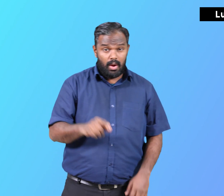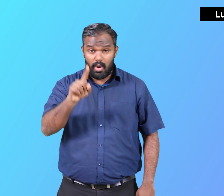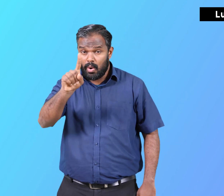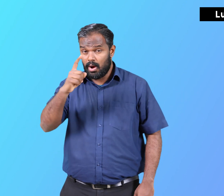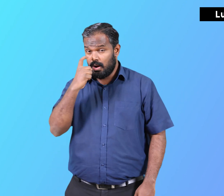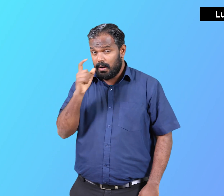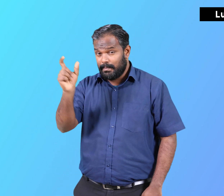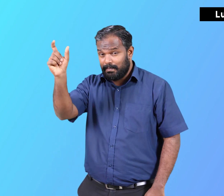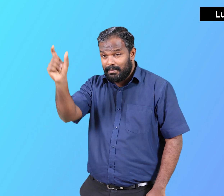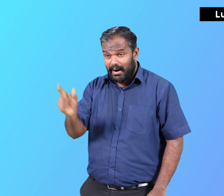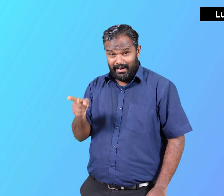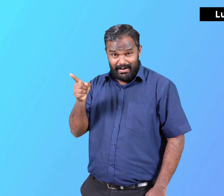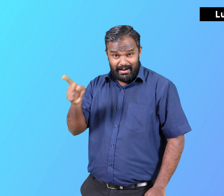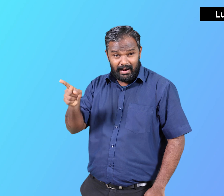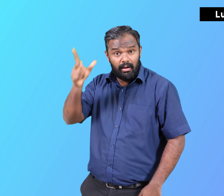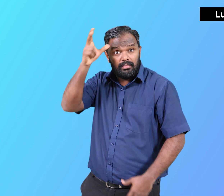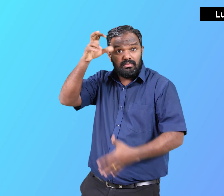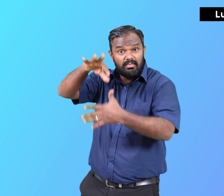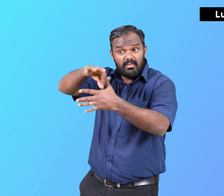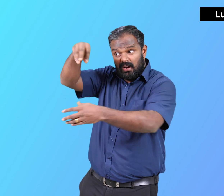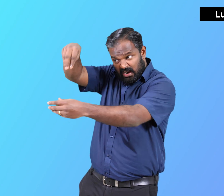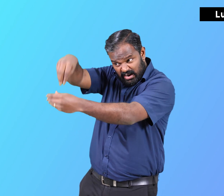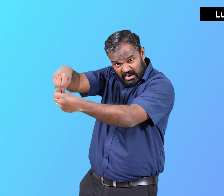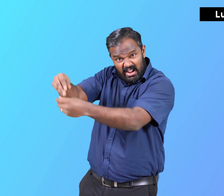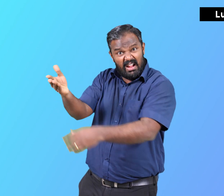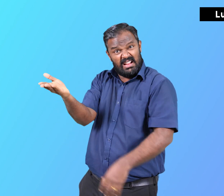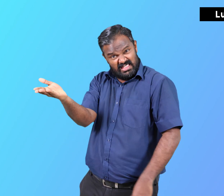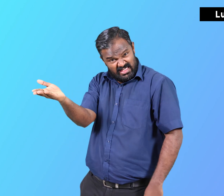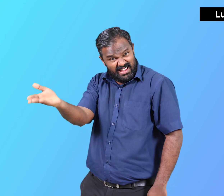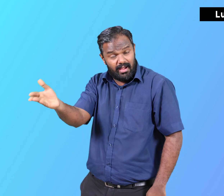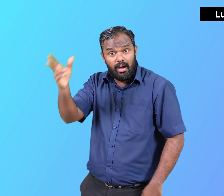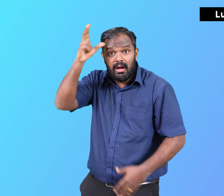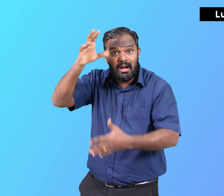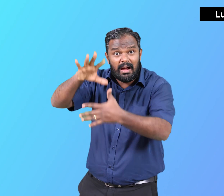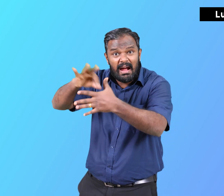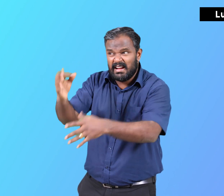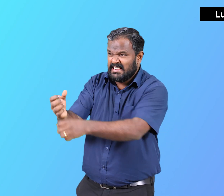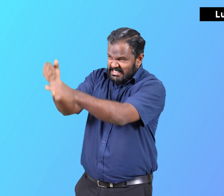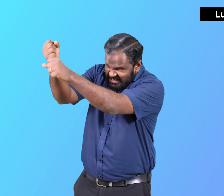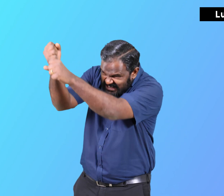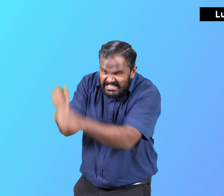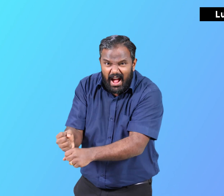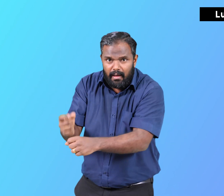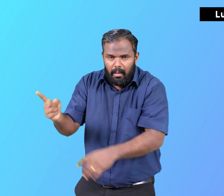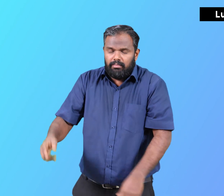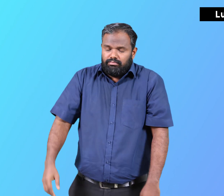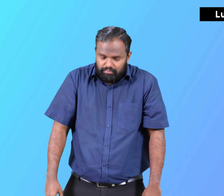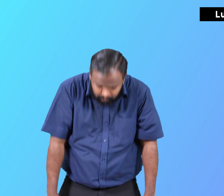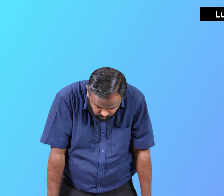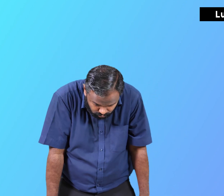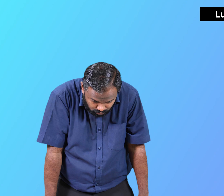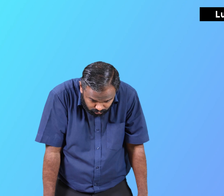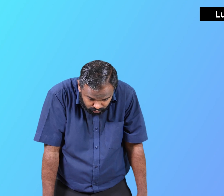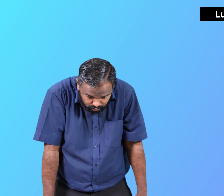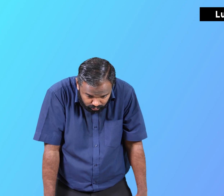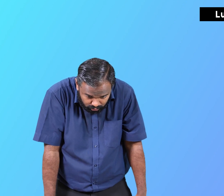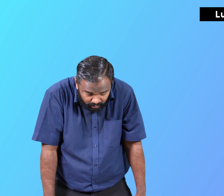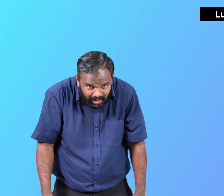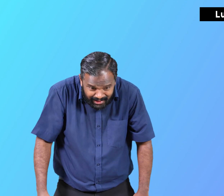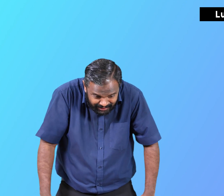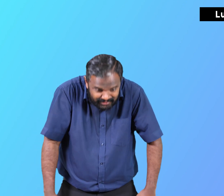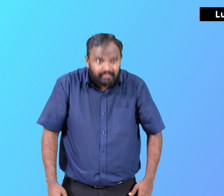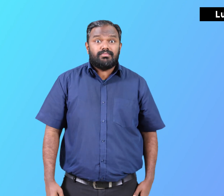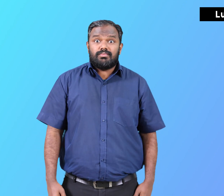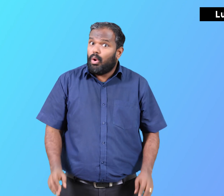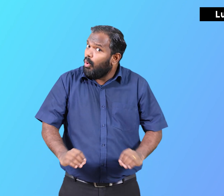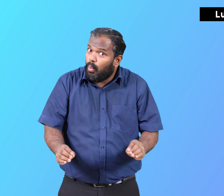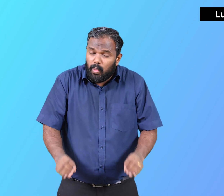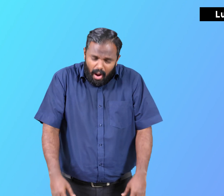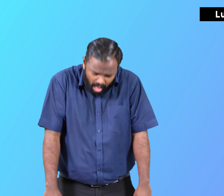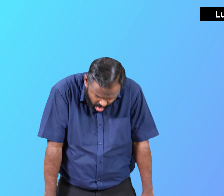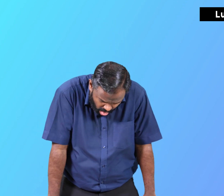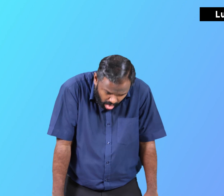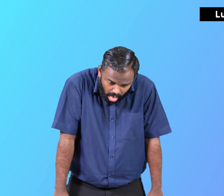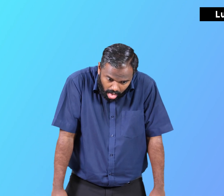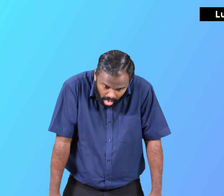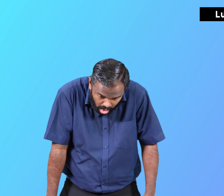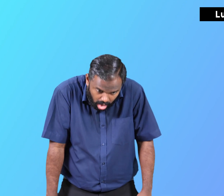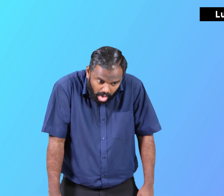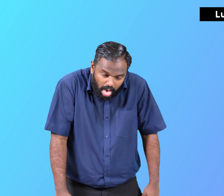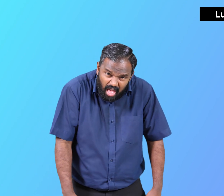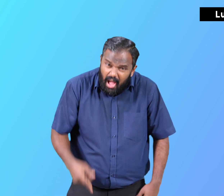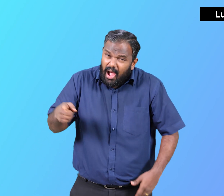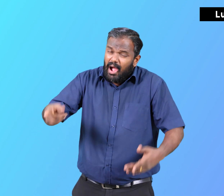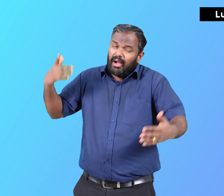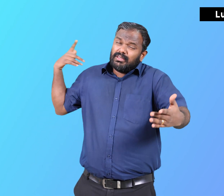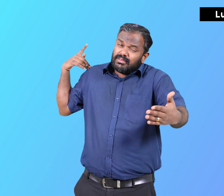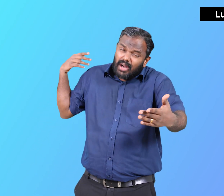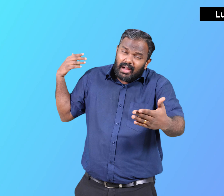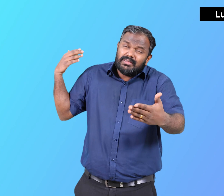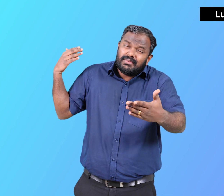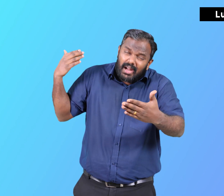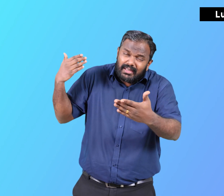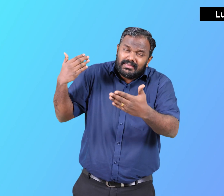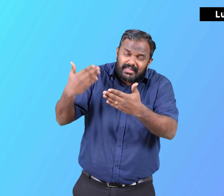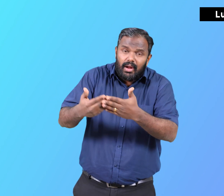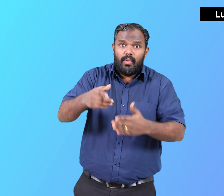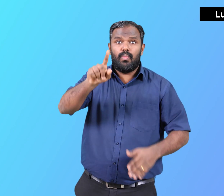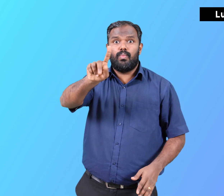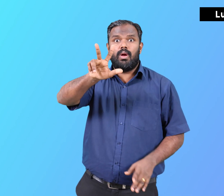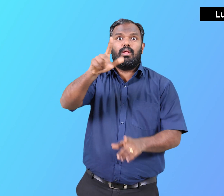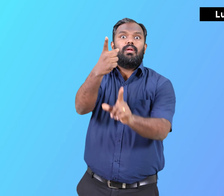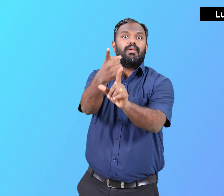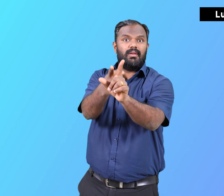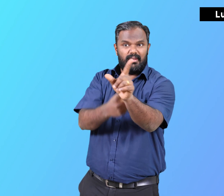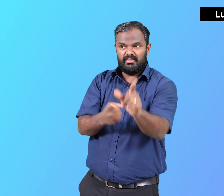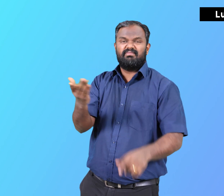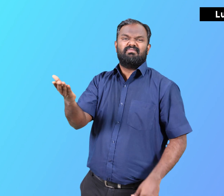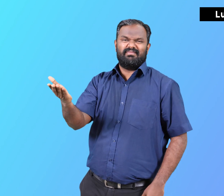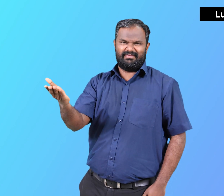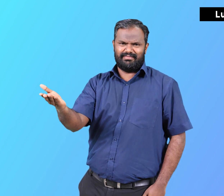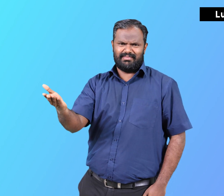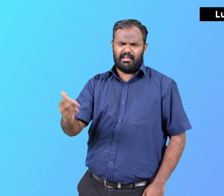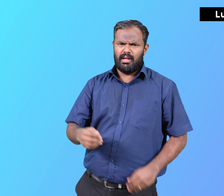A woman was there who had an evil spirit inside her that had crippled her for 18 years. Her back was always bent, so she could not stand up straight.